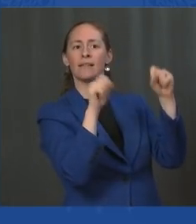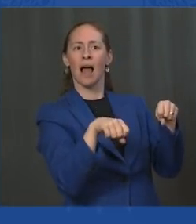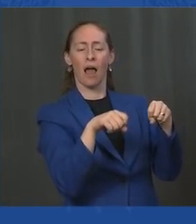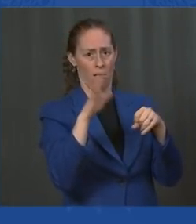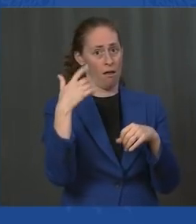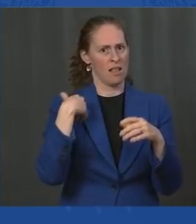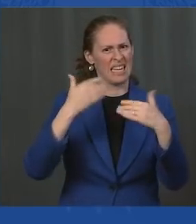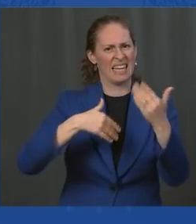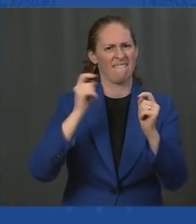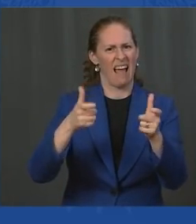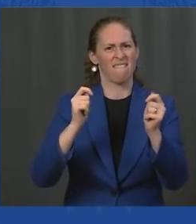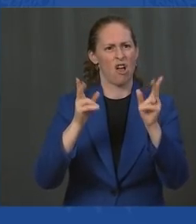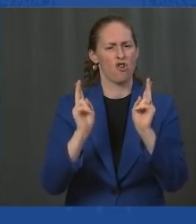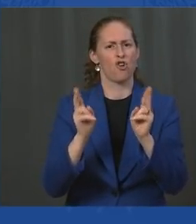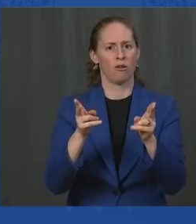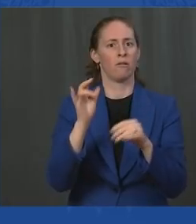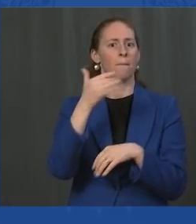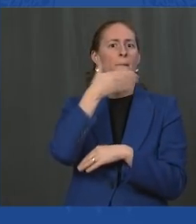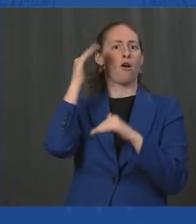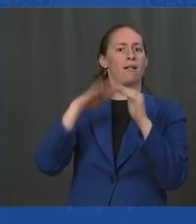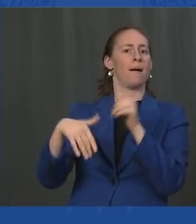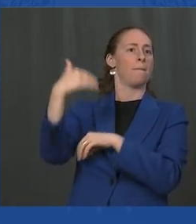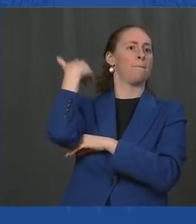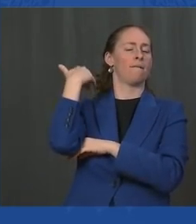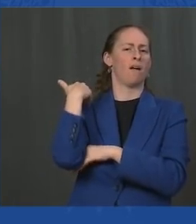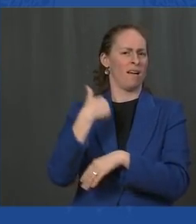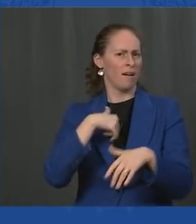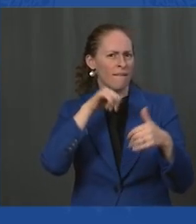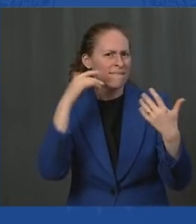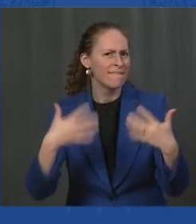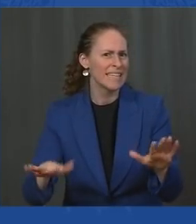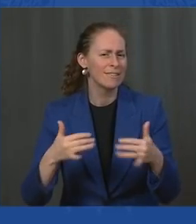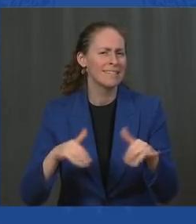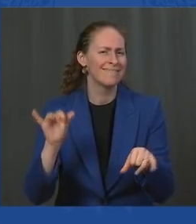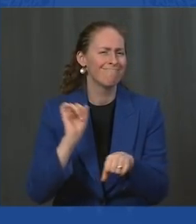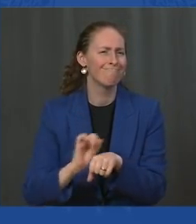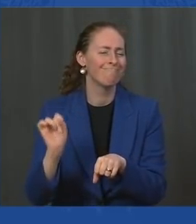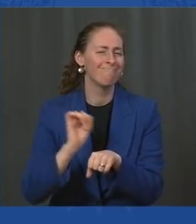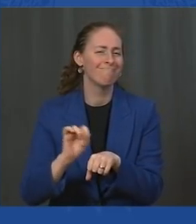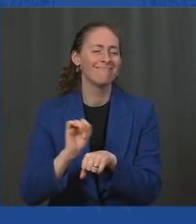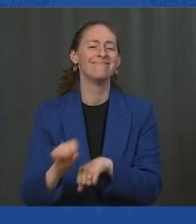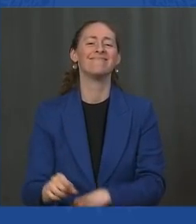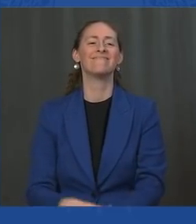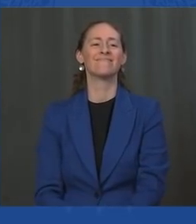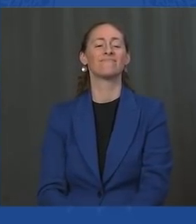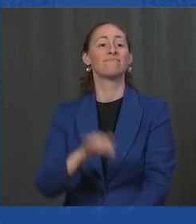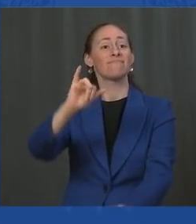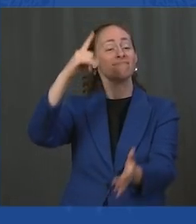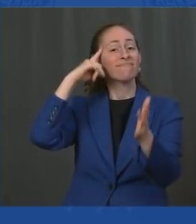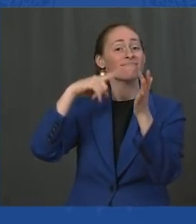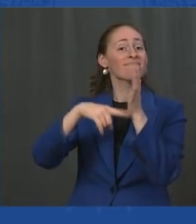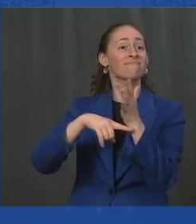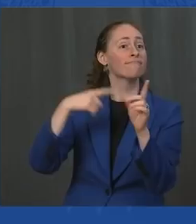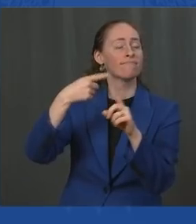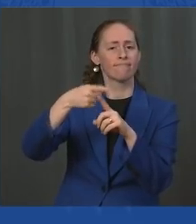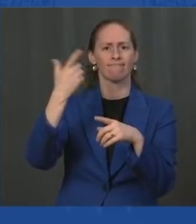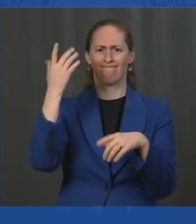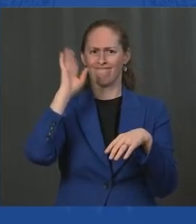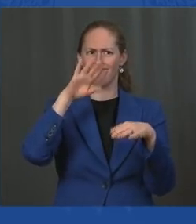For example, to minimize the amount of time it will take to get the power back to everyone, I've directed the Federal Aviation Commission